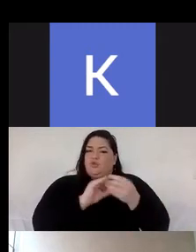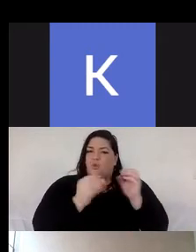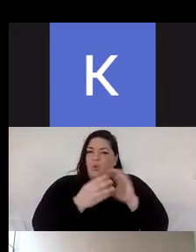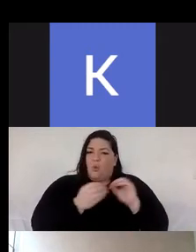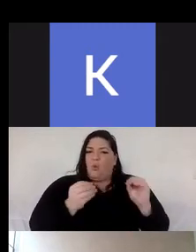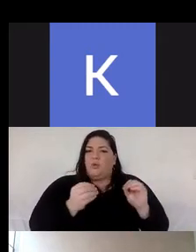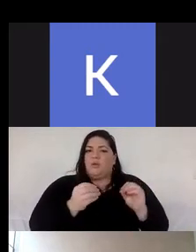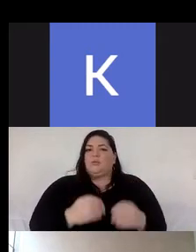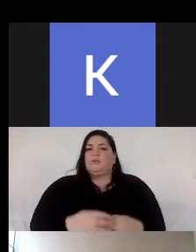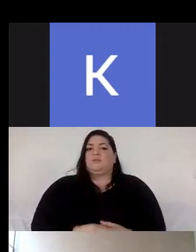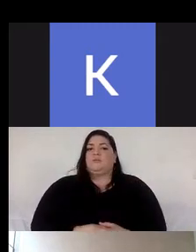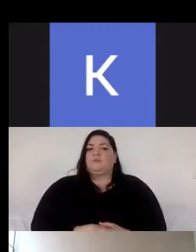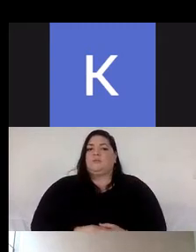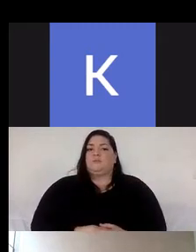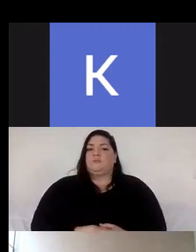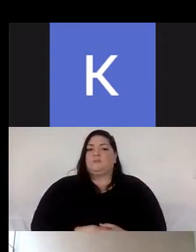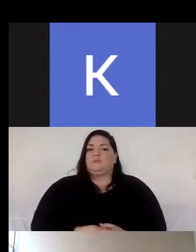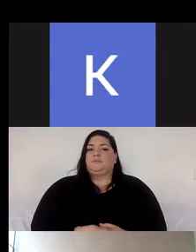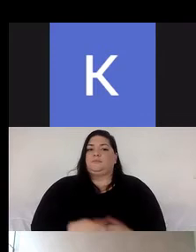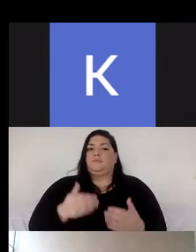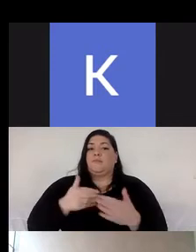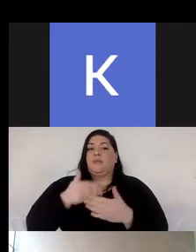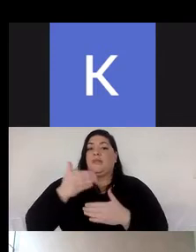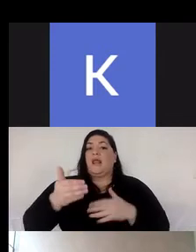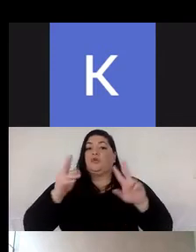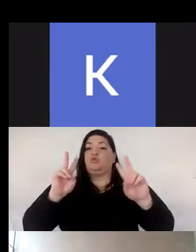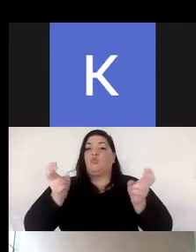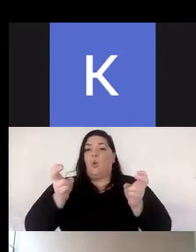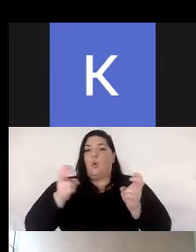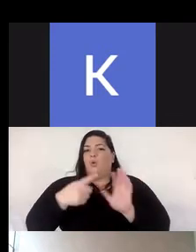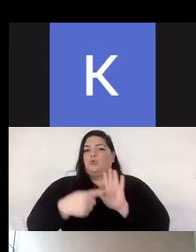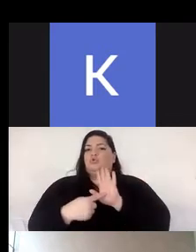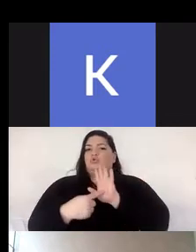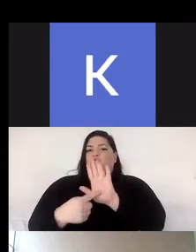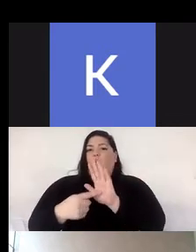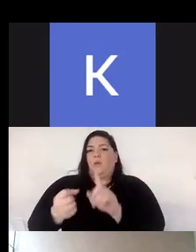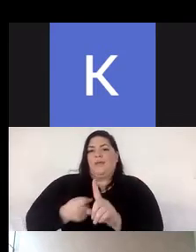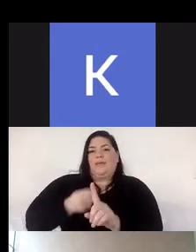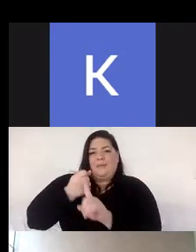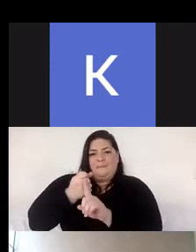So this next quote illustrates impact,